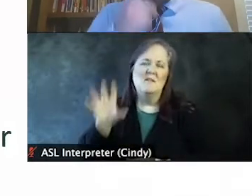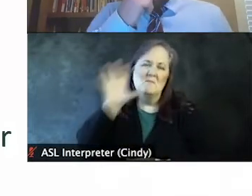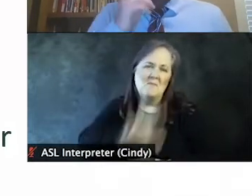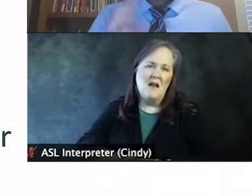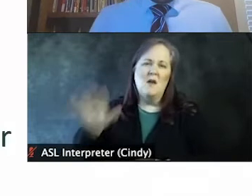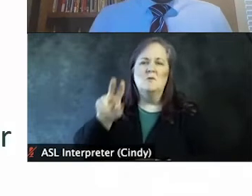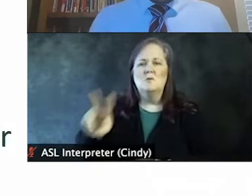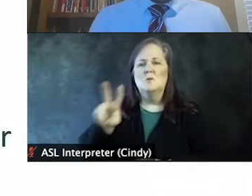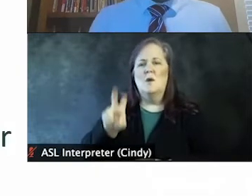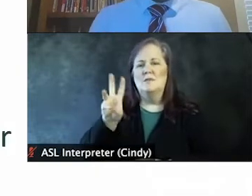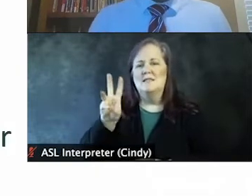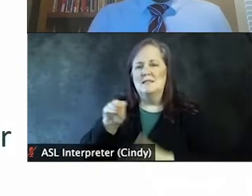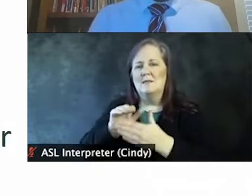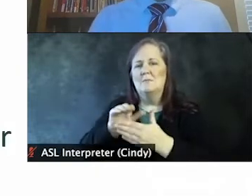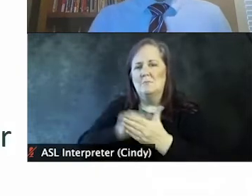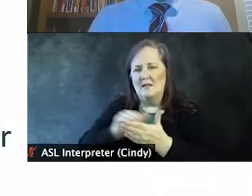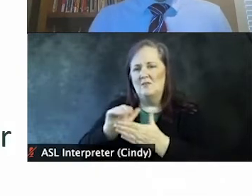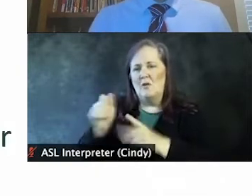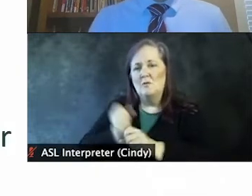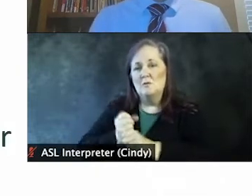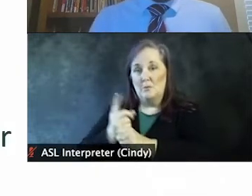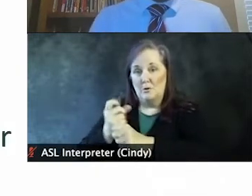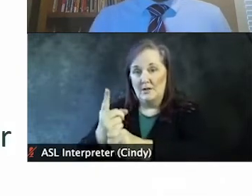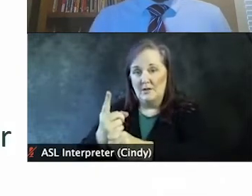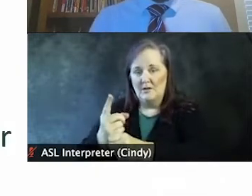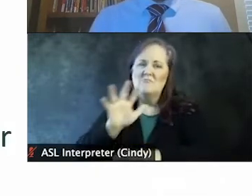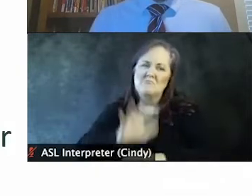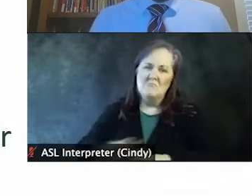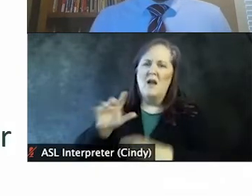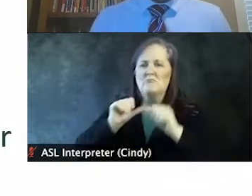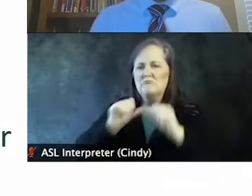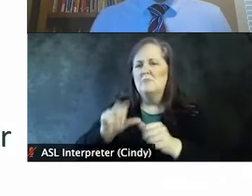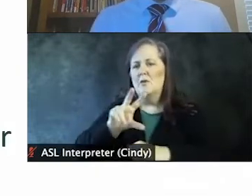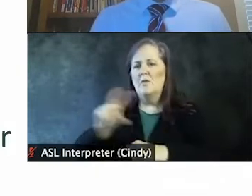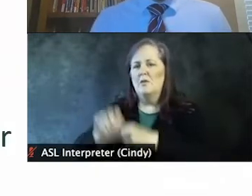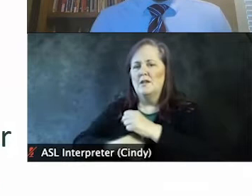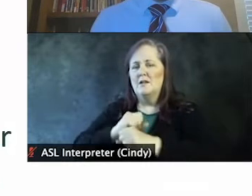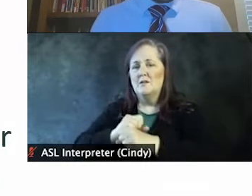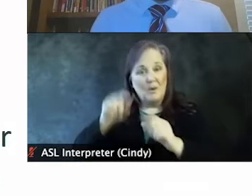Now, the measure, in addition to authorizing the bonds, has several provisions that dictate how the funds are to be spent.